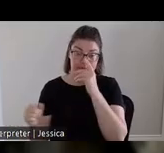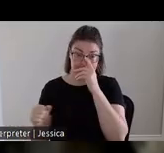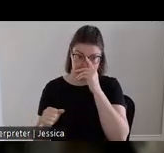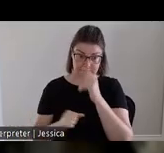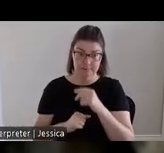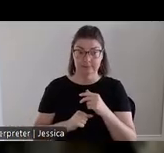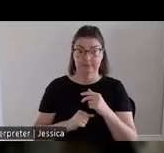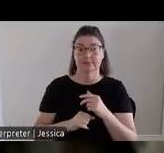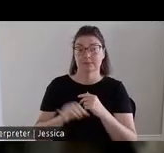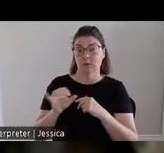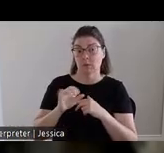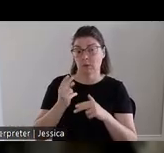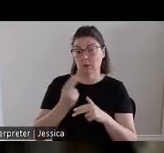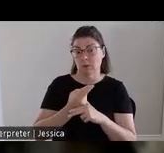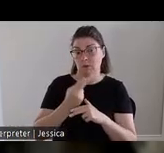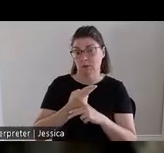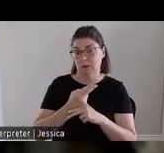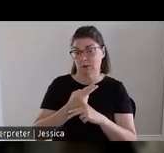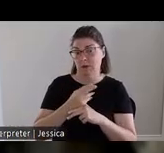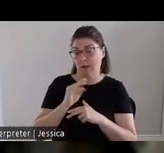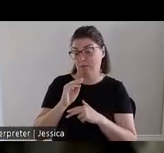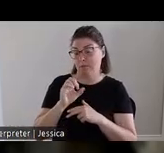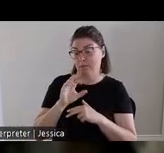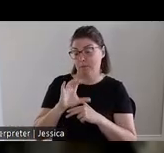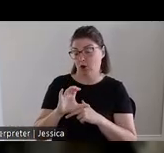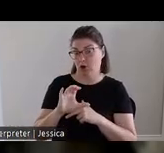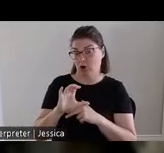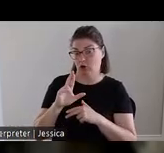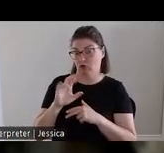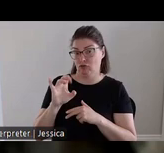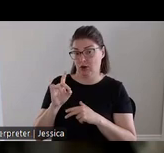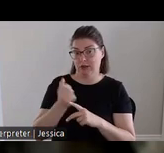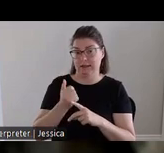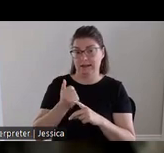You might also be holding metadata in MARC records and those might be derived from EPUB